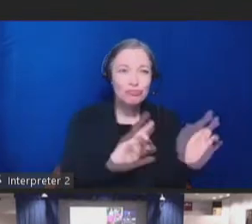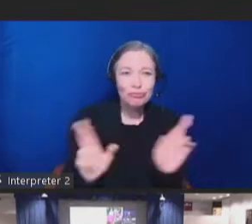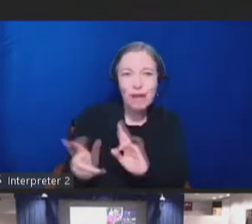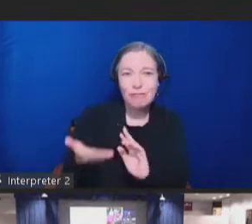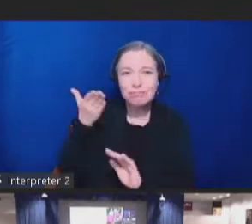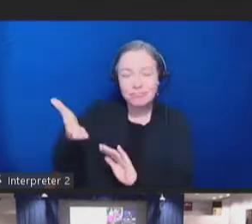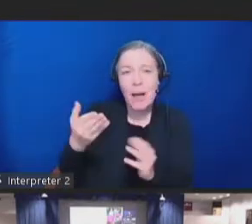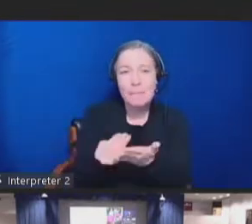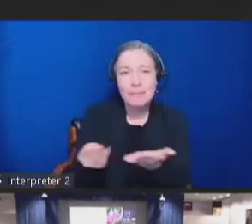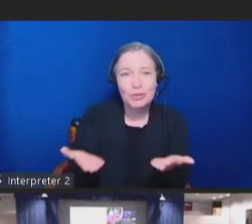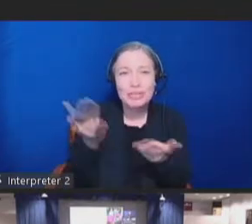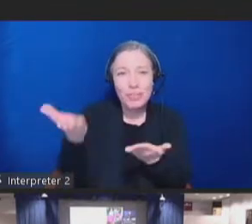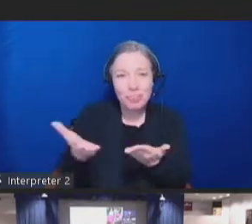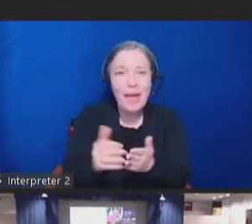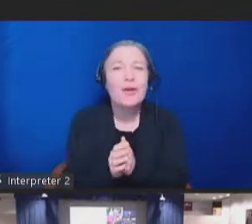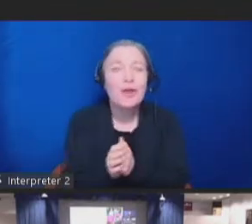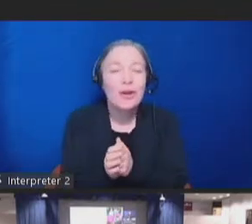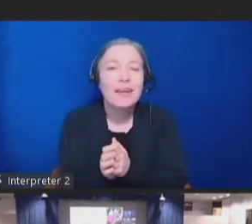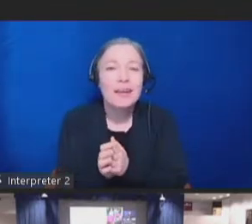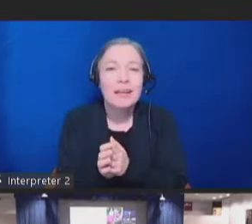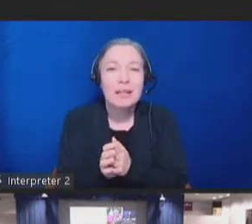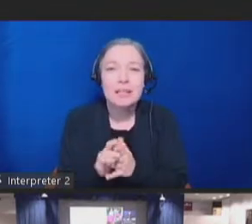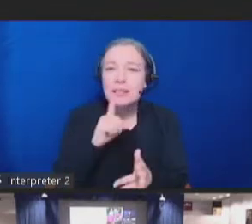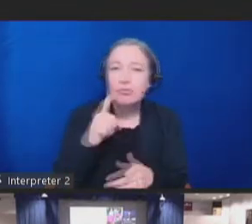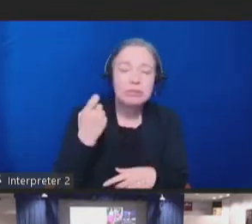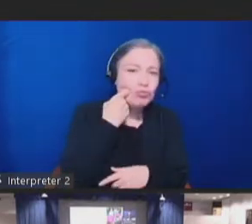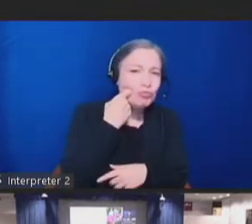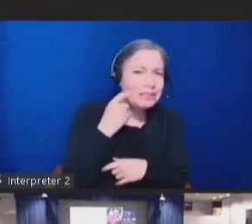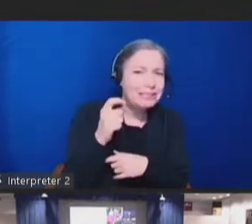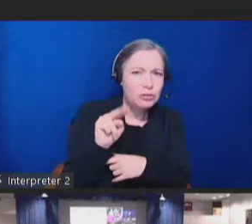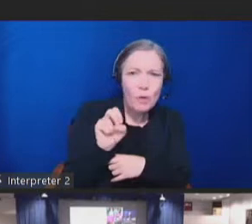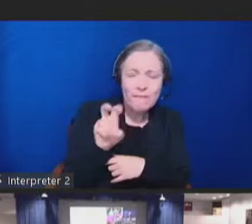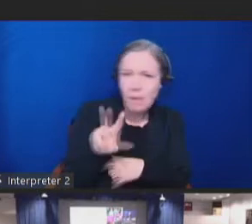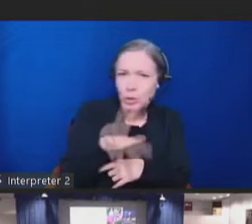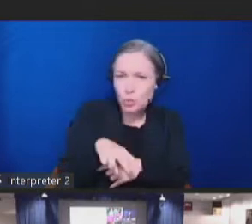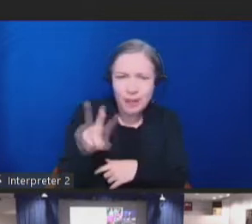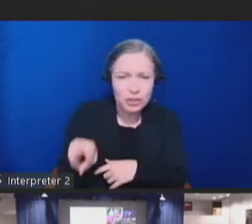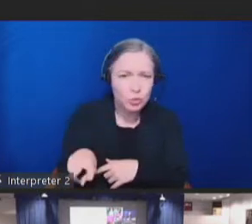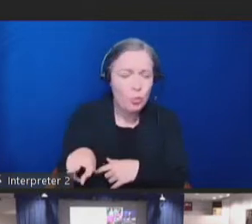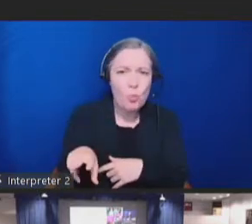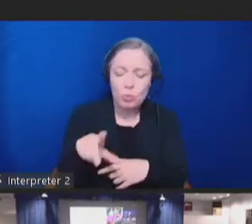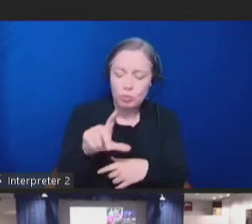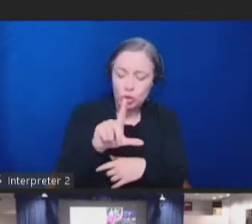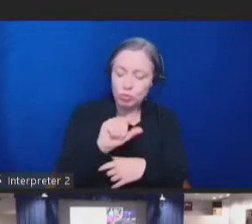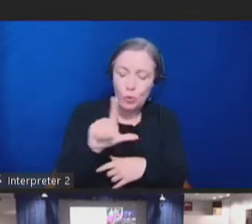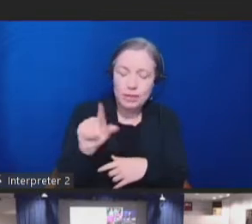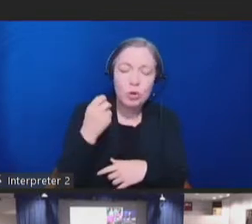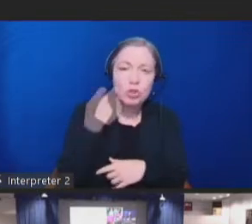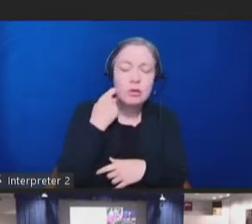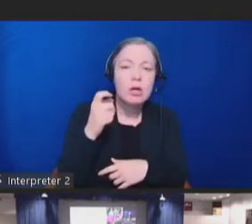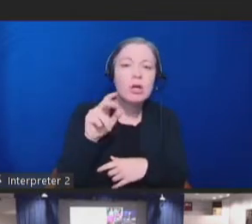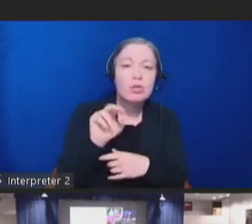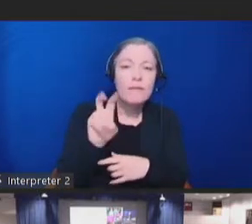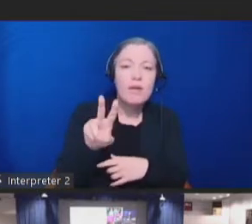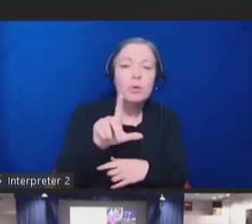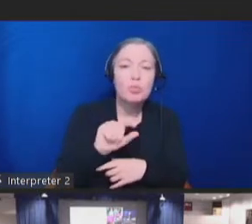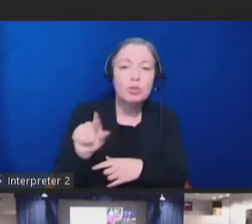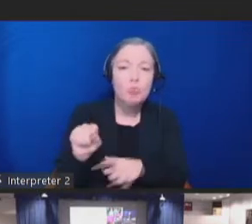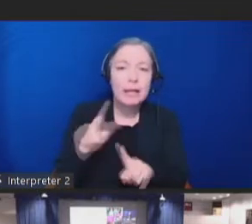So, going only as far back as November 2020, we've run ads for Black, Latino, and AANHPI